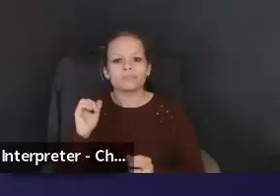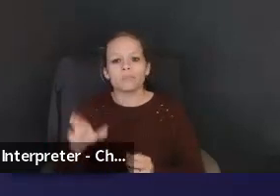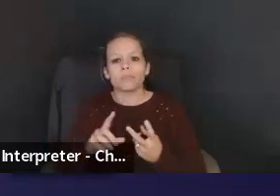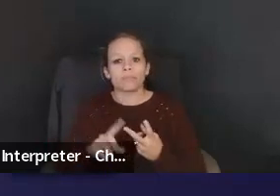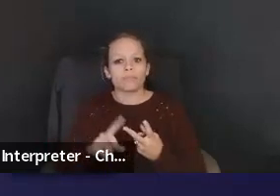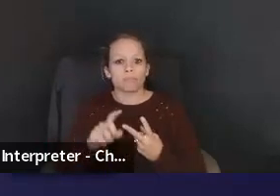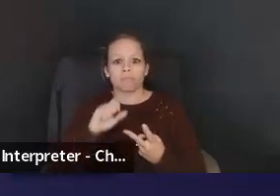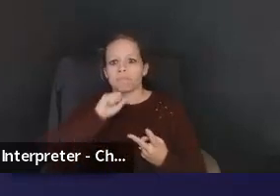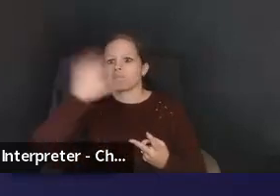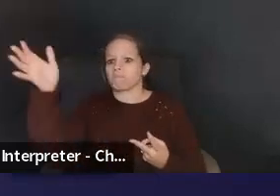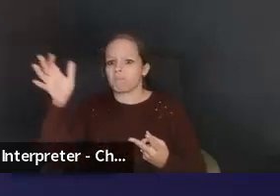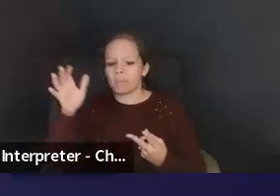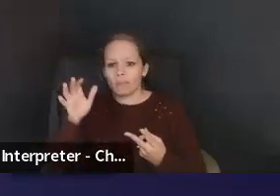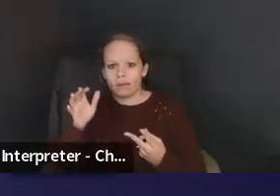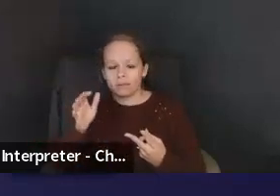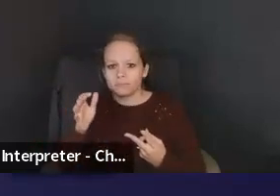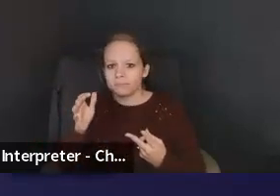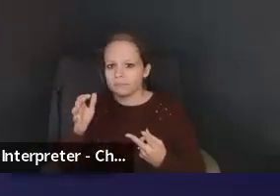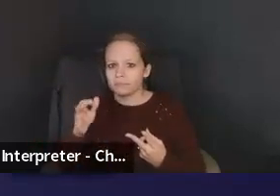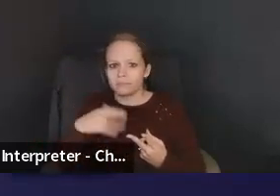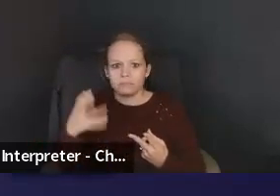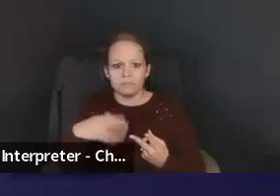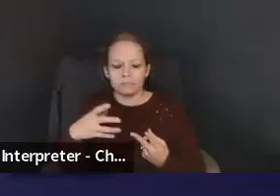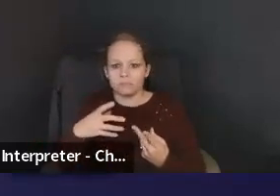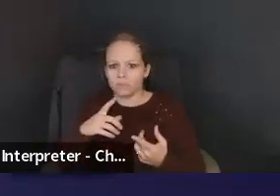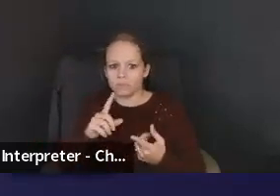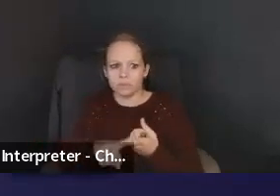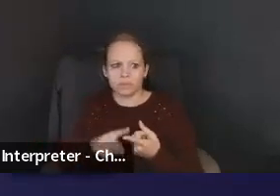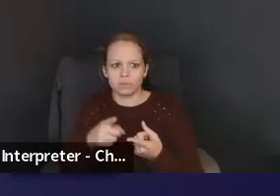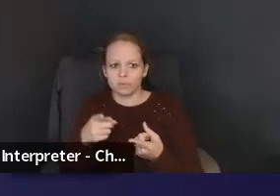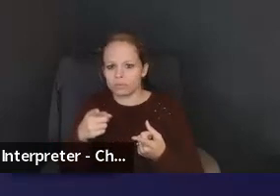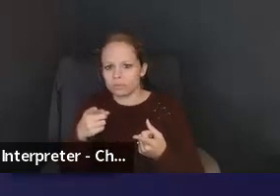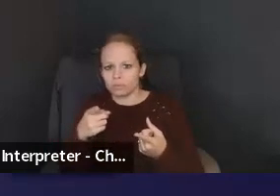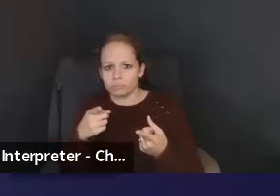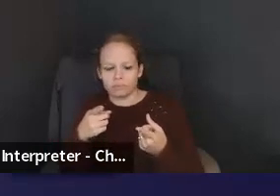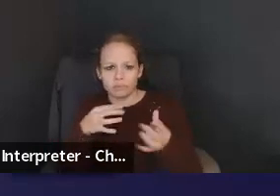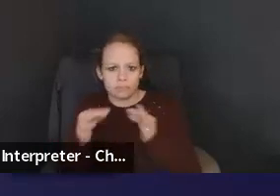anything to substantiate a score that didn't put you in that range always try to respectfully